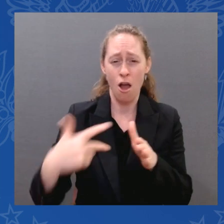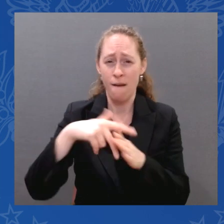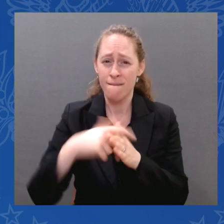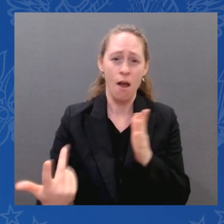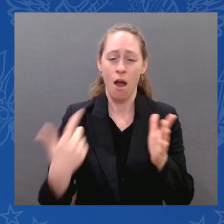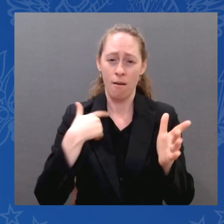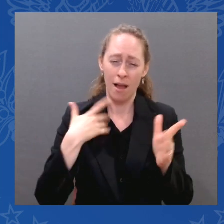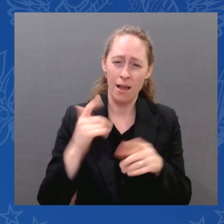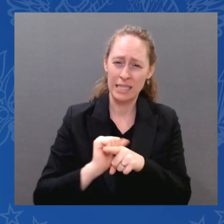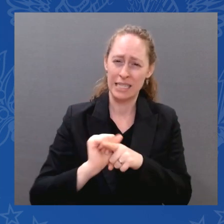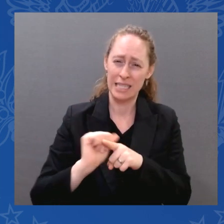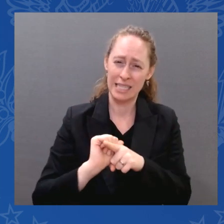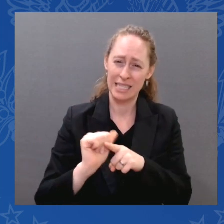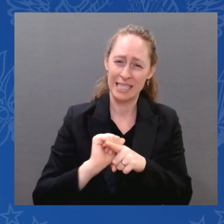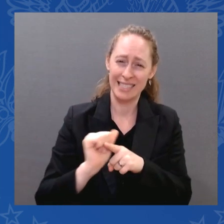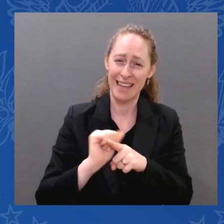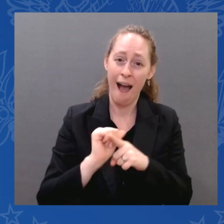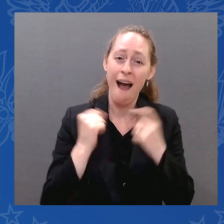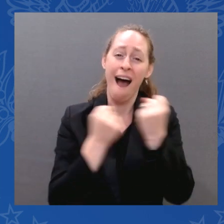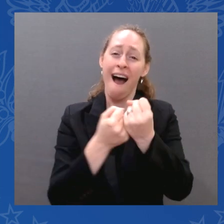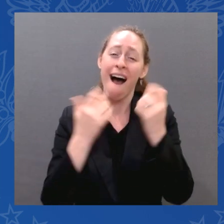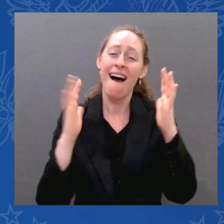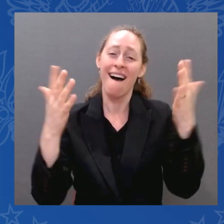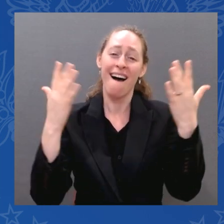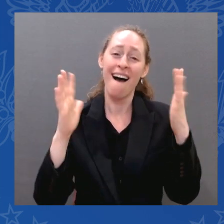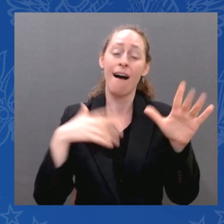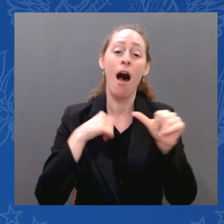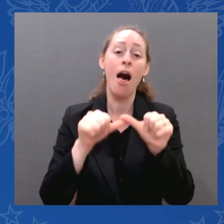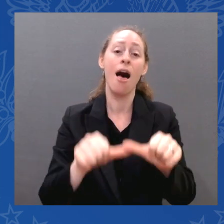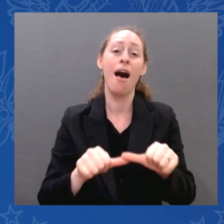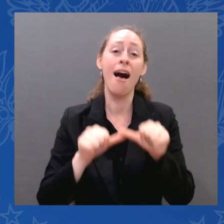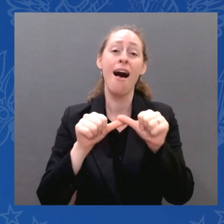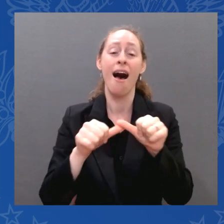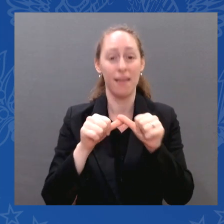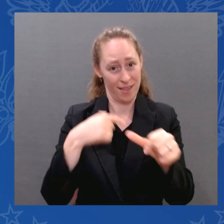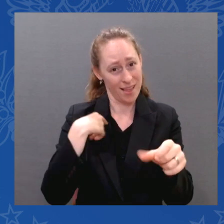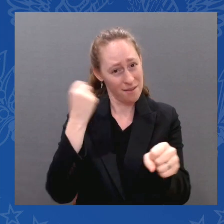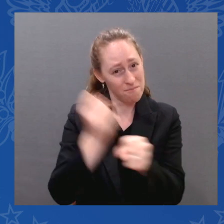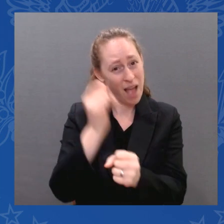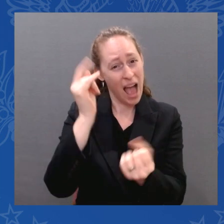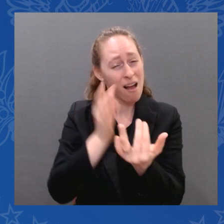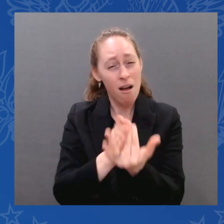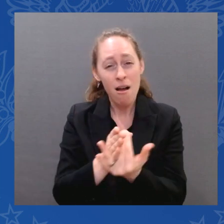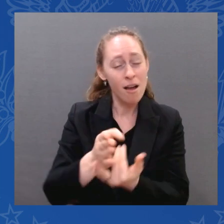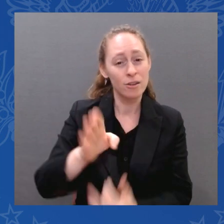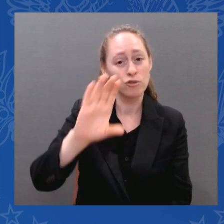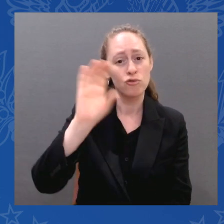I felt a sense of patriotism, love and unity among my community and my fellow veterans.